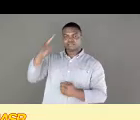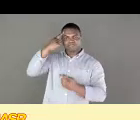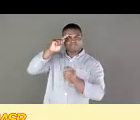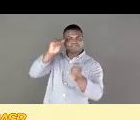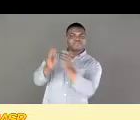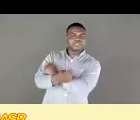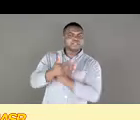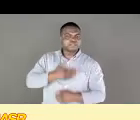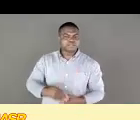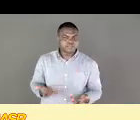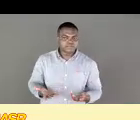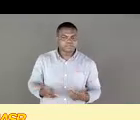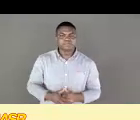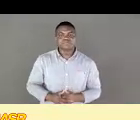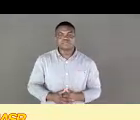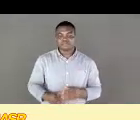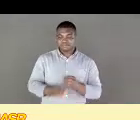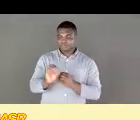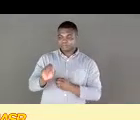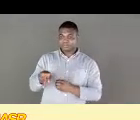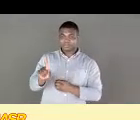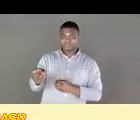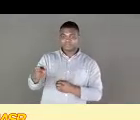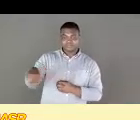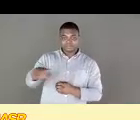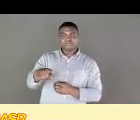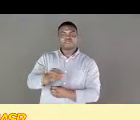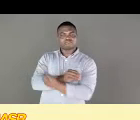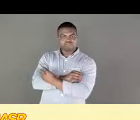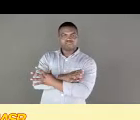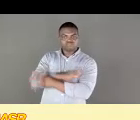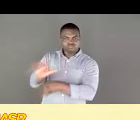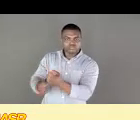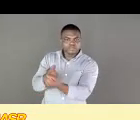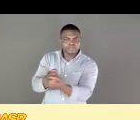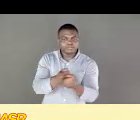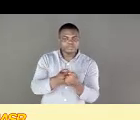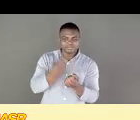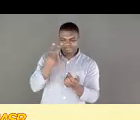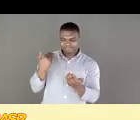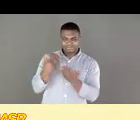especially with regards to the technical capacity. For example, familiarity with Technology,